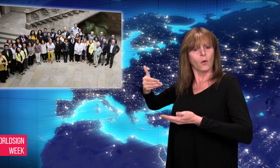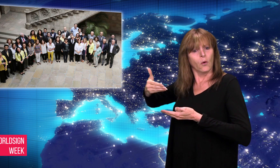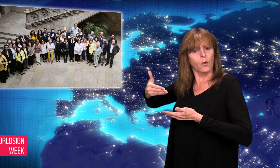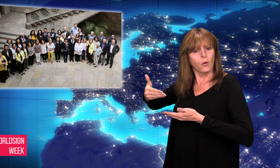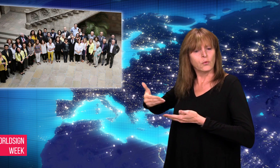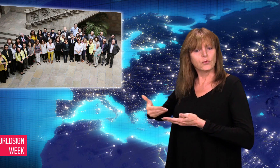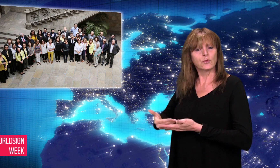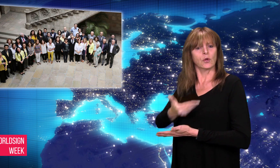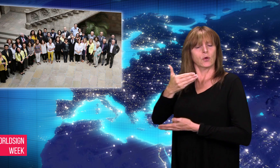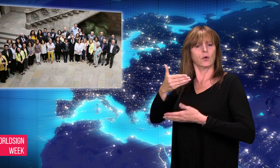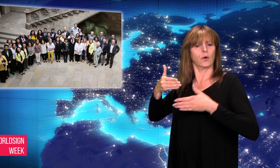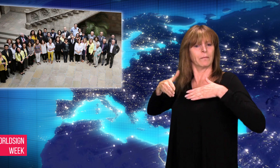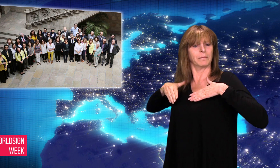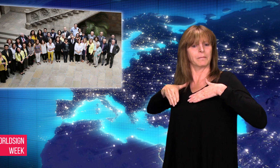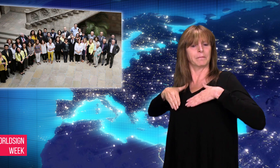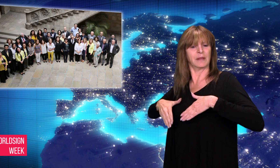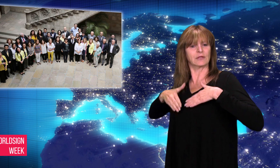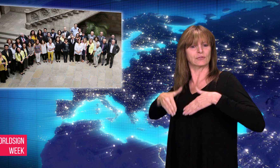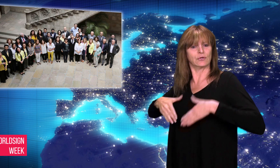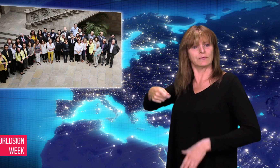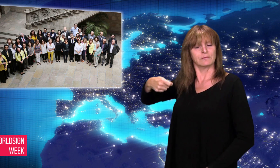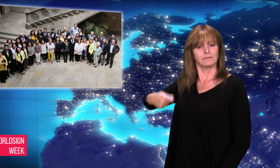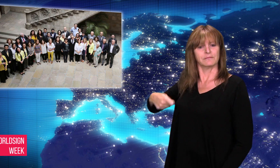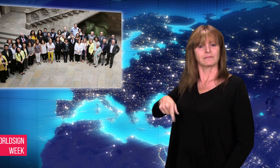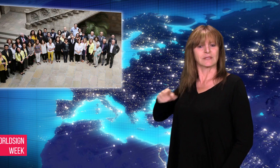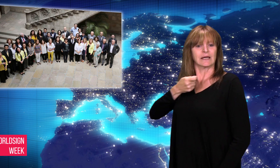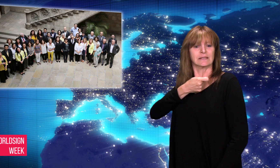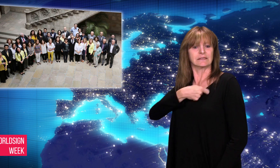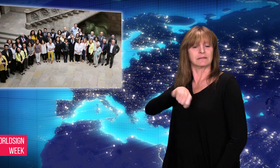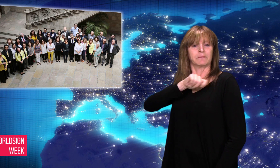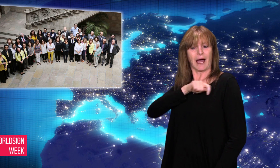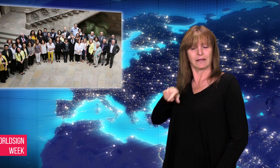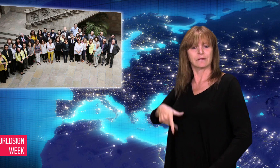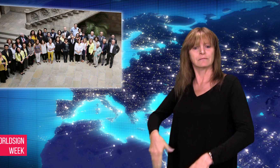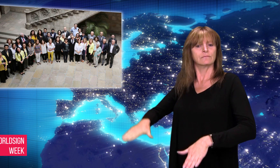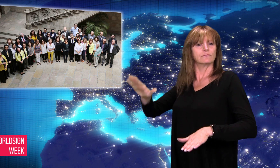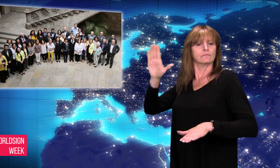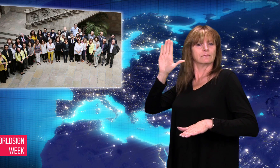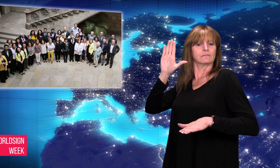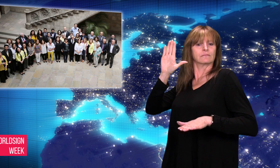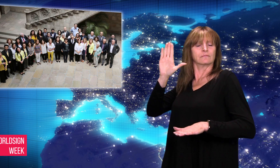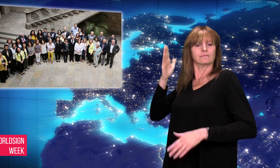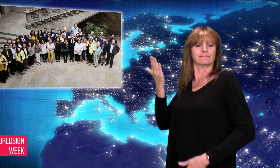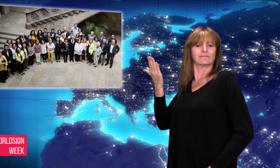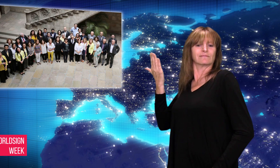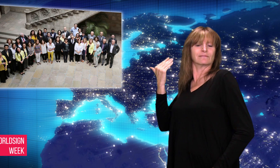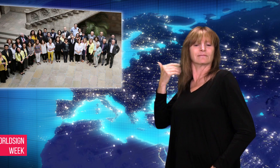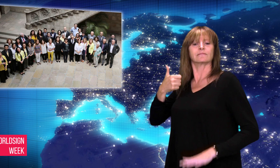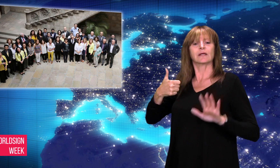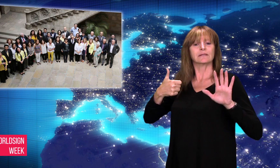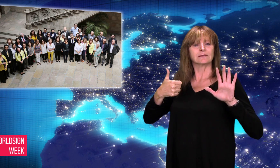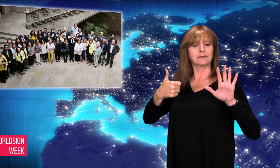in on Saturday after the previous leader, Mariano Rajoy was removed